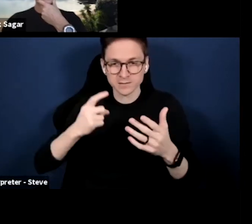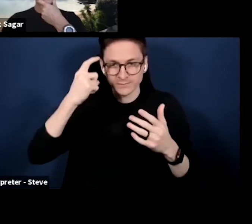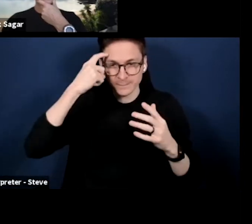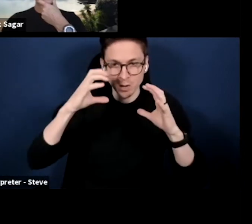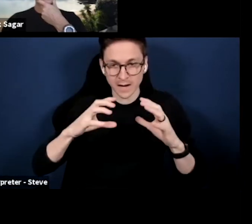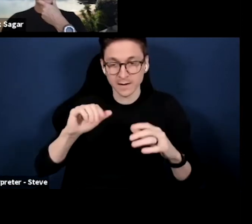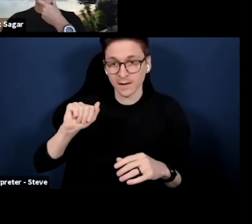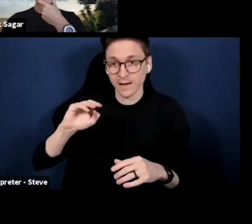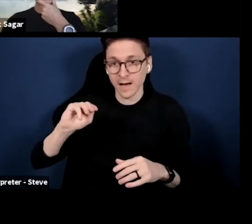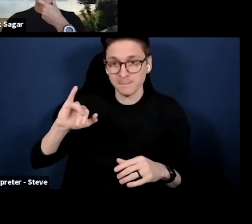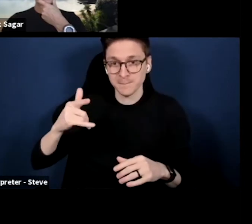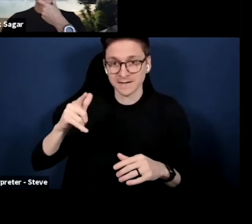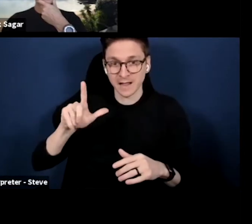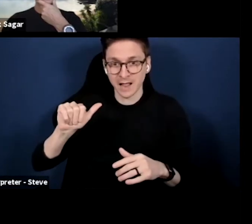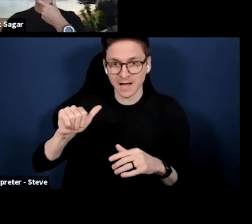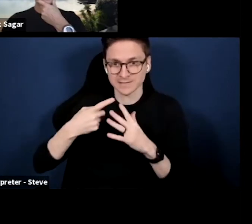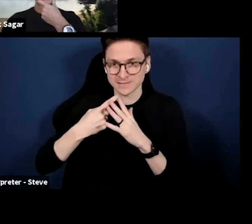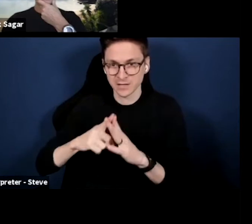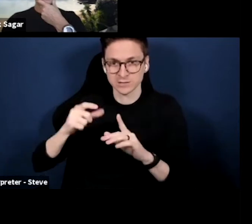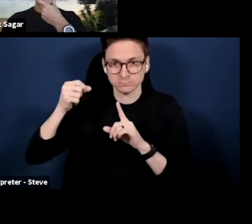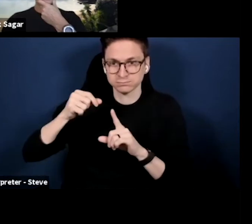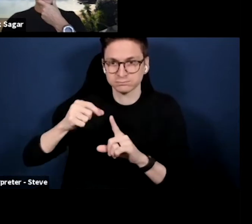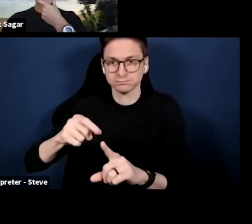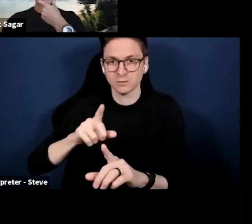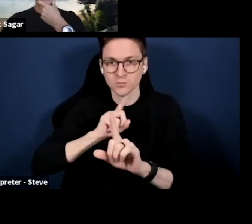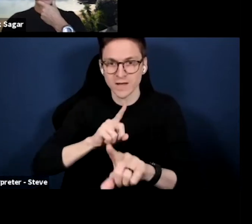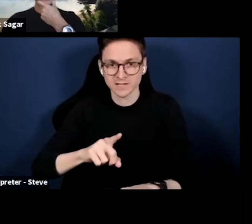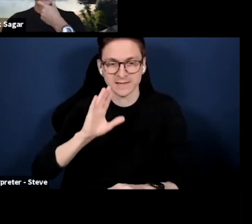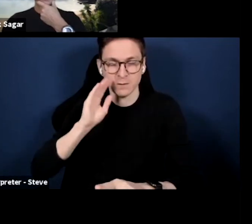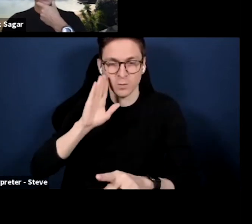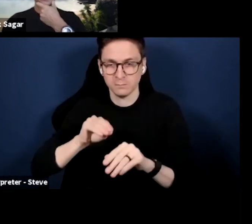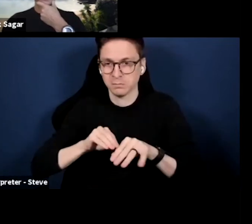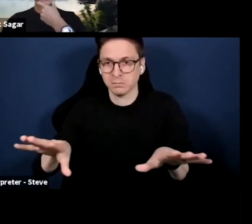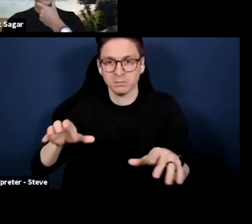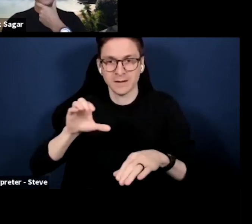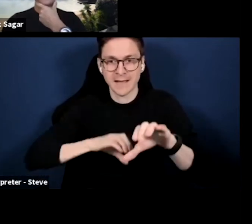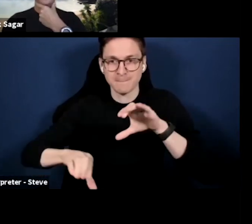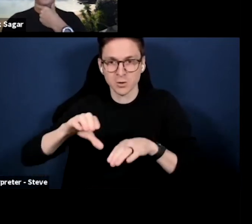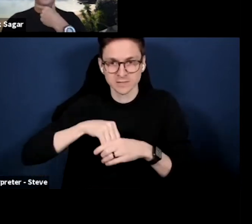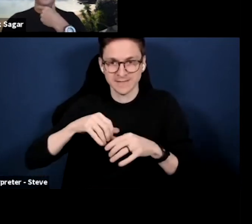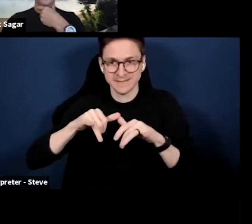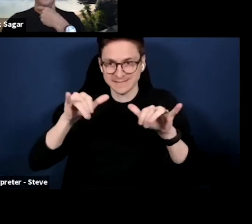a cascade of reactions which send chemicals into her system generating the physical and emotional